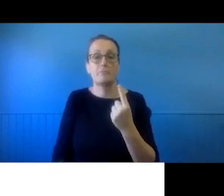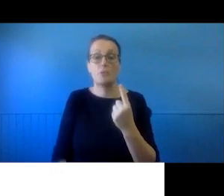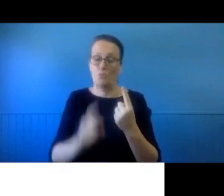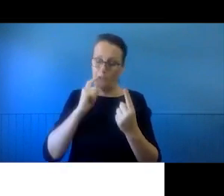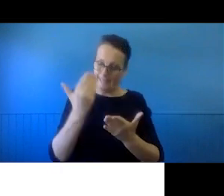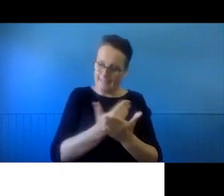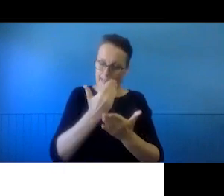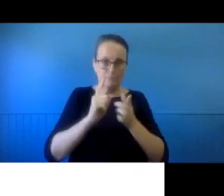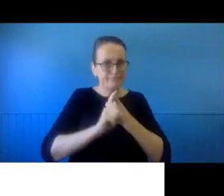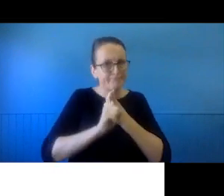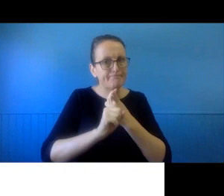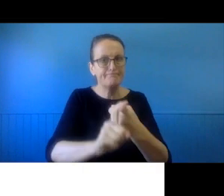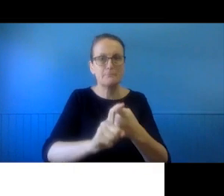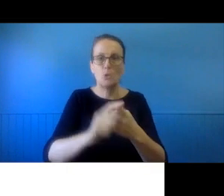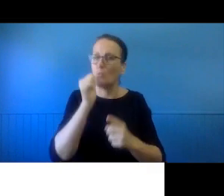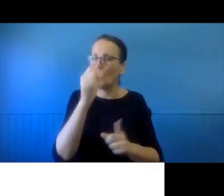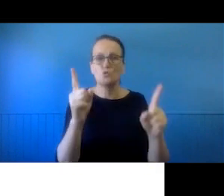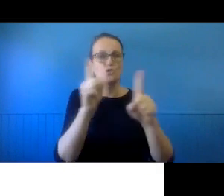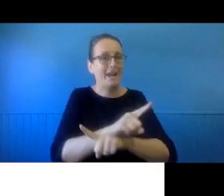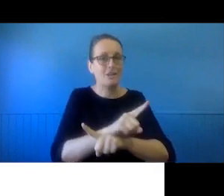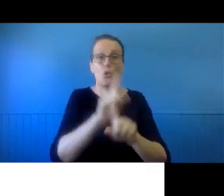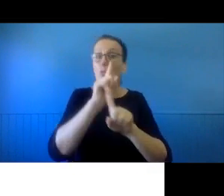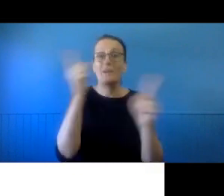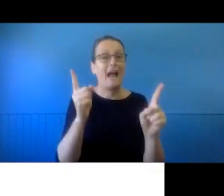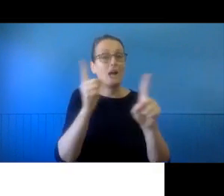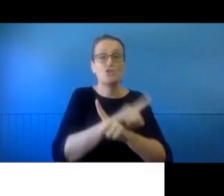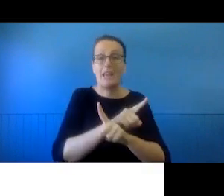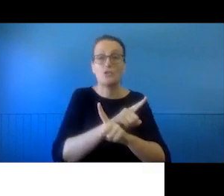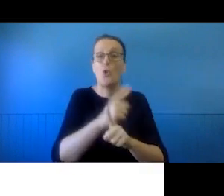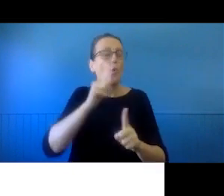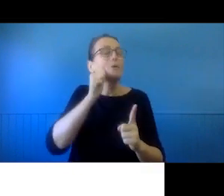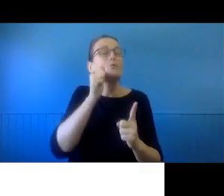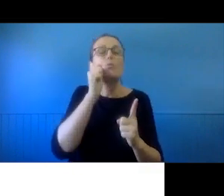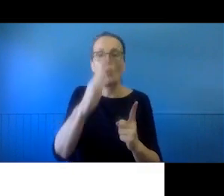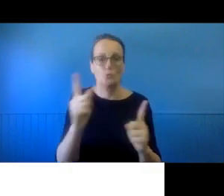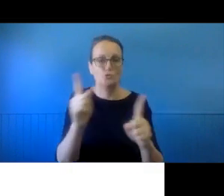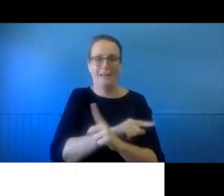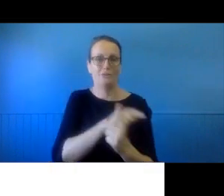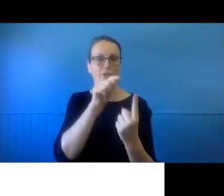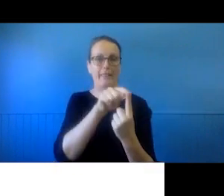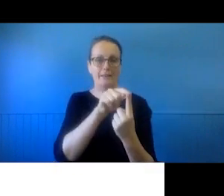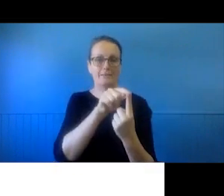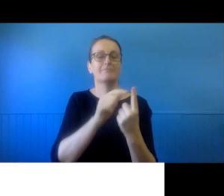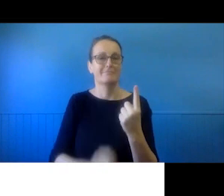What cannot change. And what we refuse to change. So that, in the